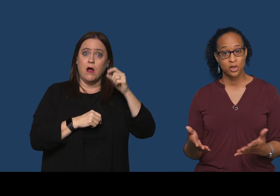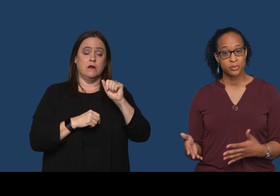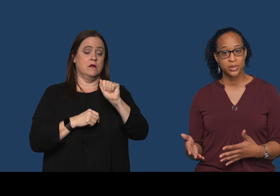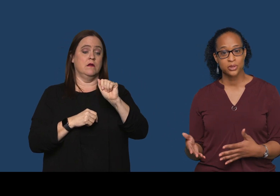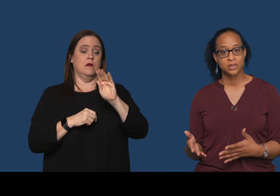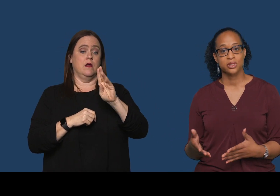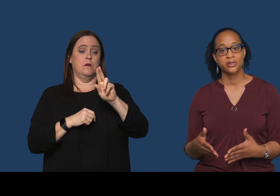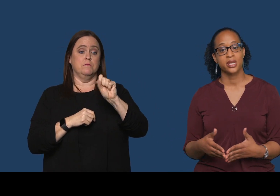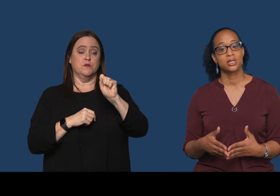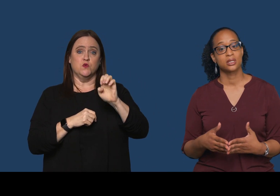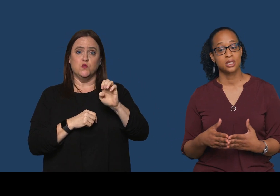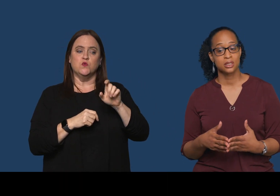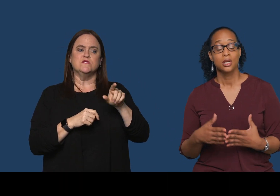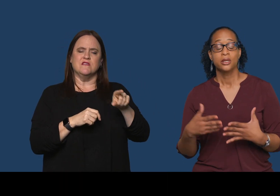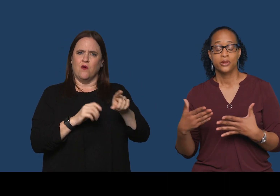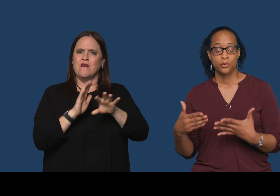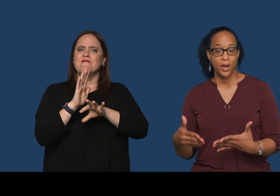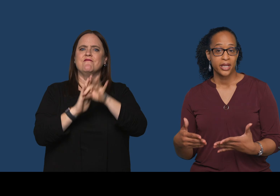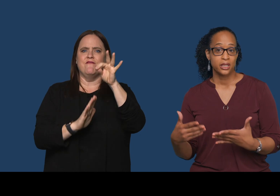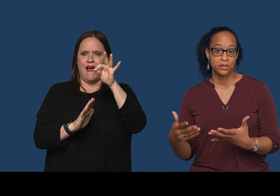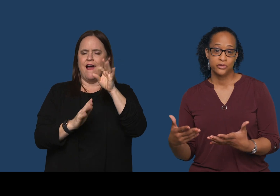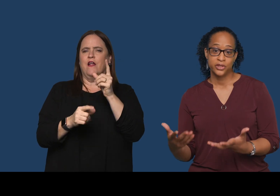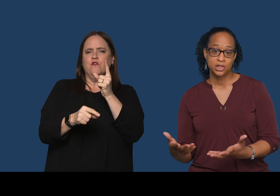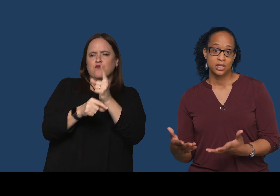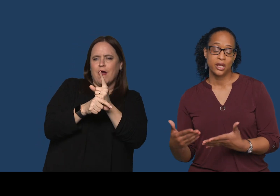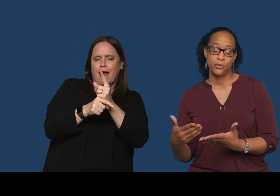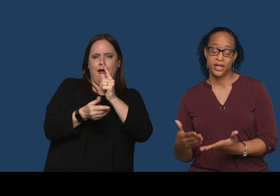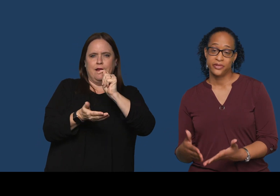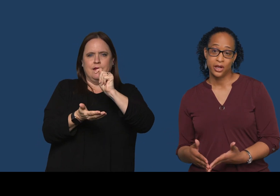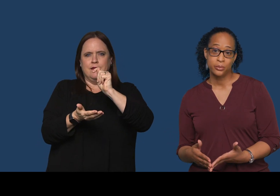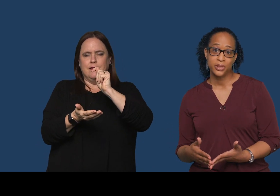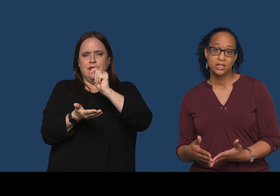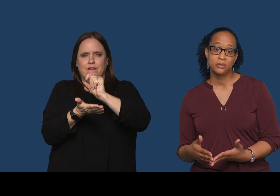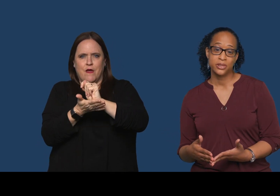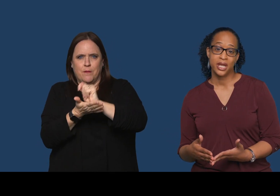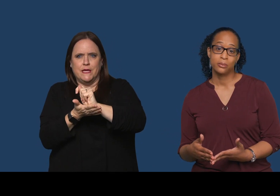or abuse so that they can get the right intervention and right therapy to be able